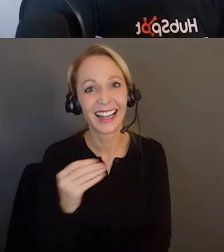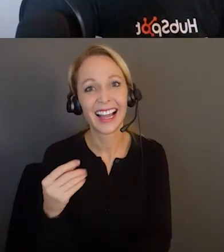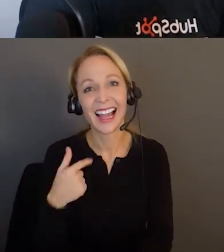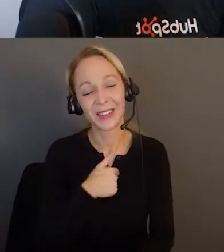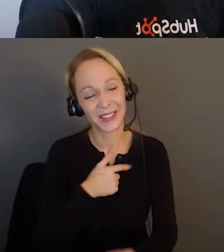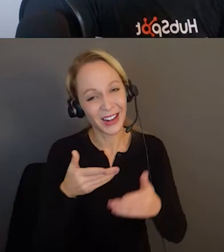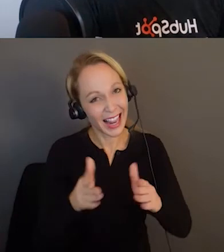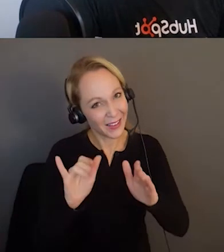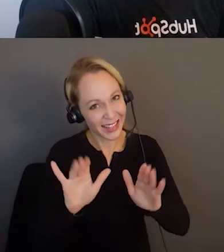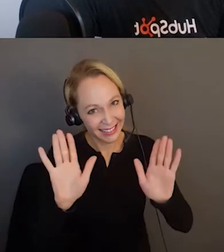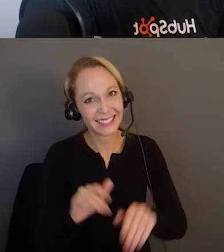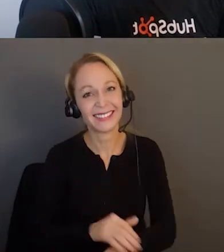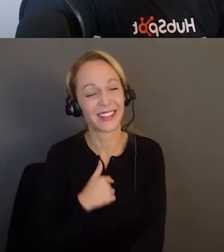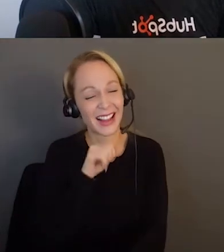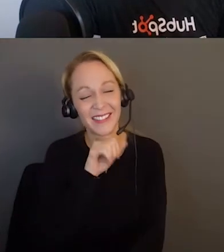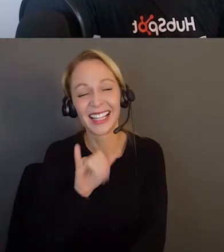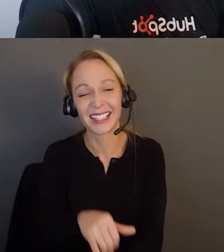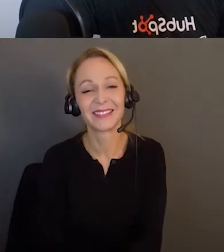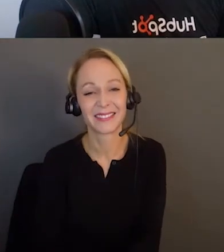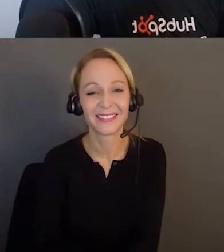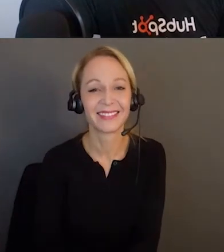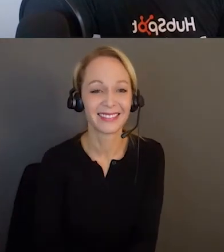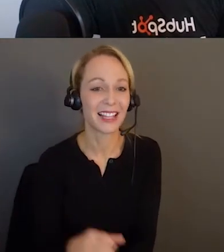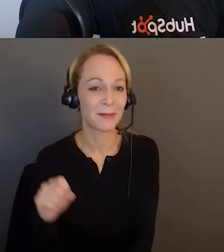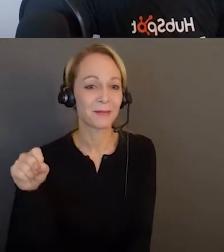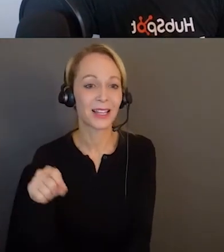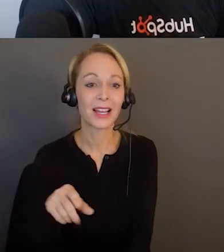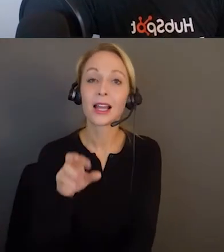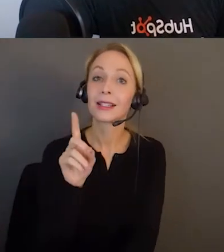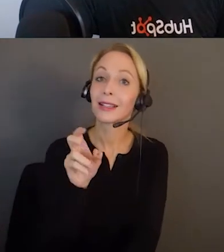I OKAY THAT.